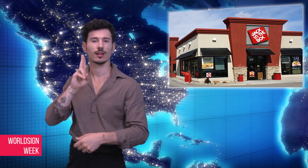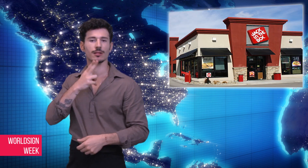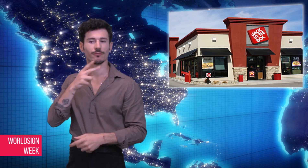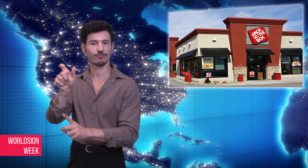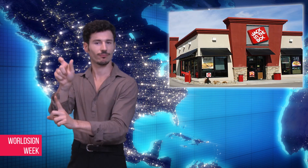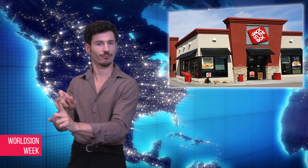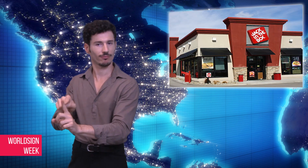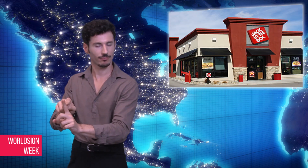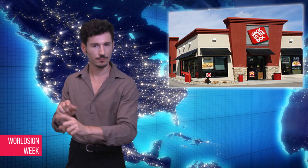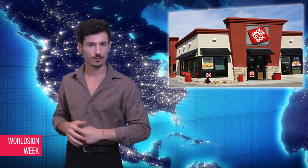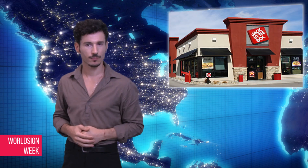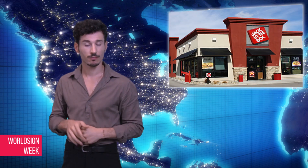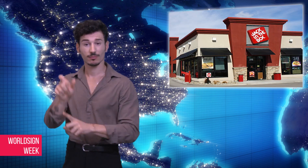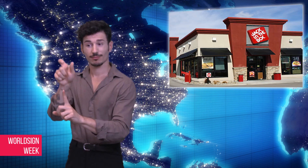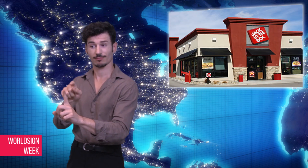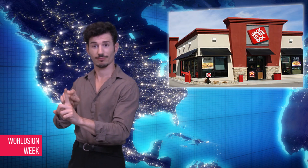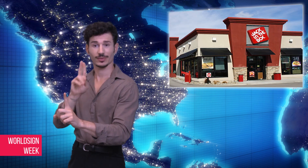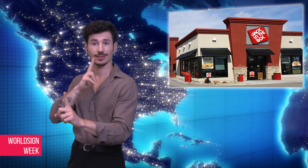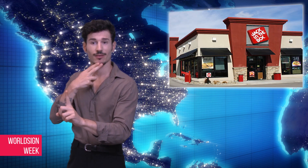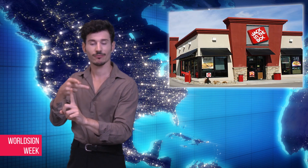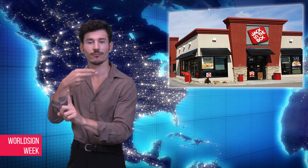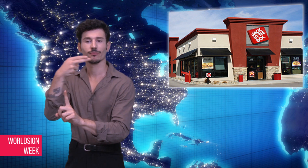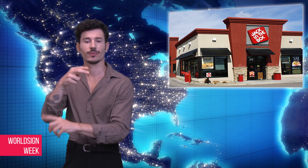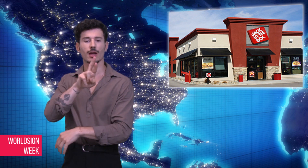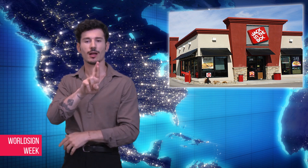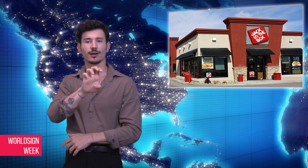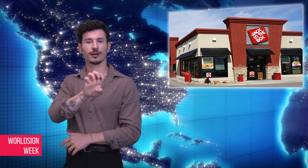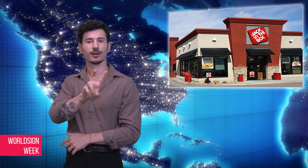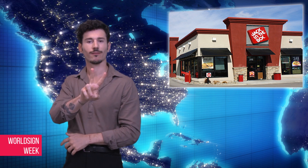refusing to serve a Deaf customer.